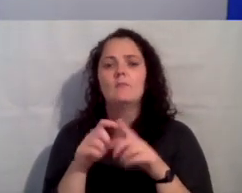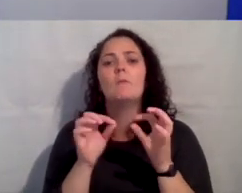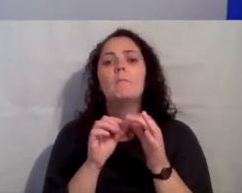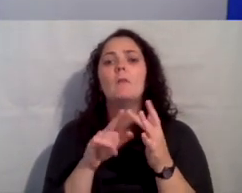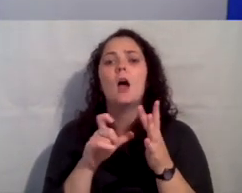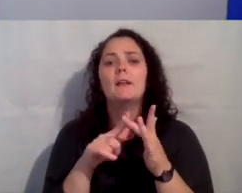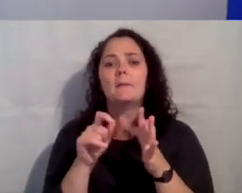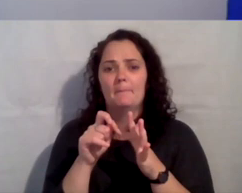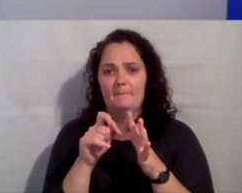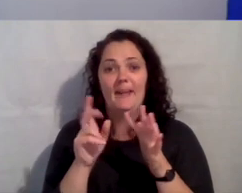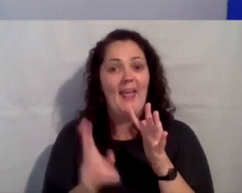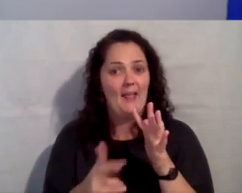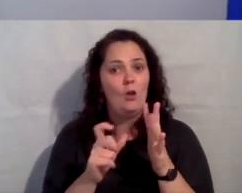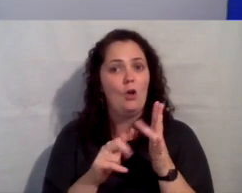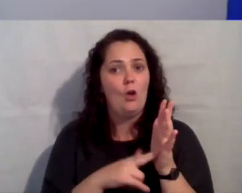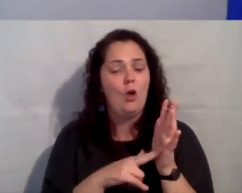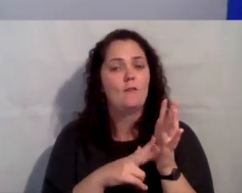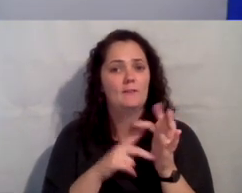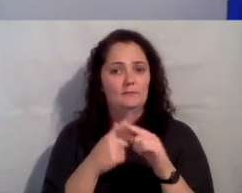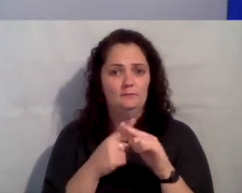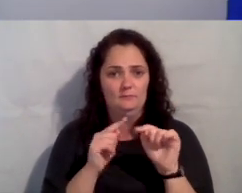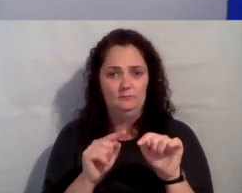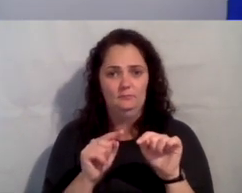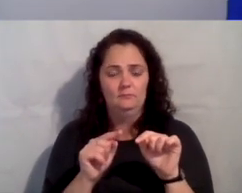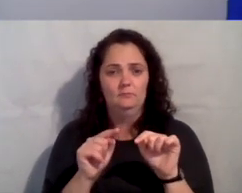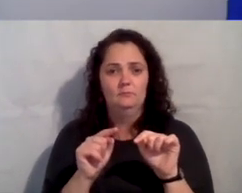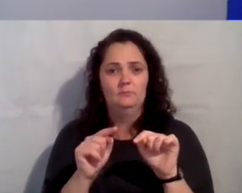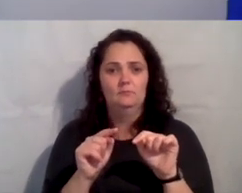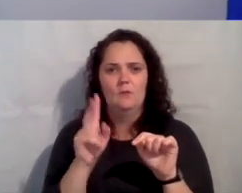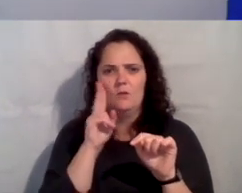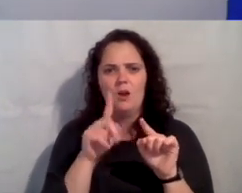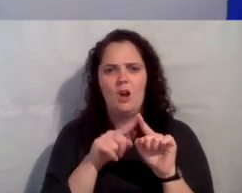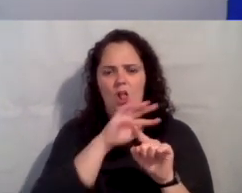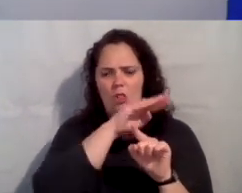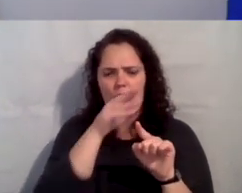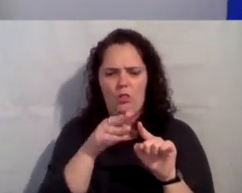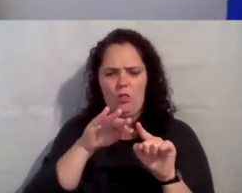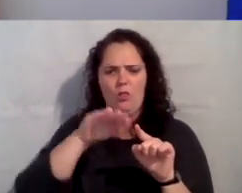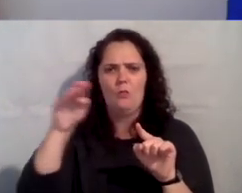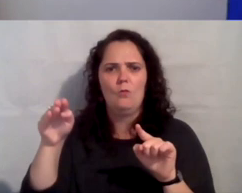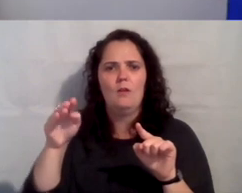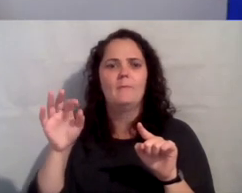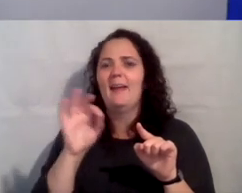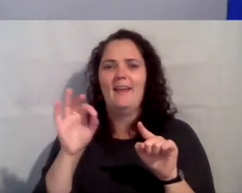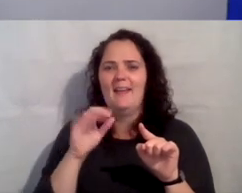a convex curve, and then it seems like there's a concave dip in between, but that's only because of those two intersections.